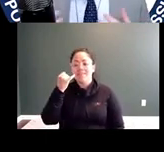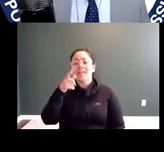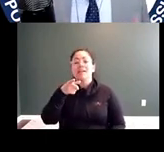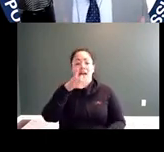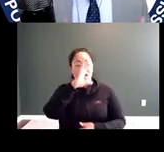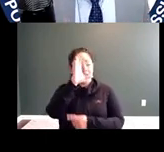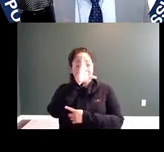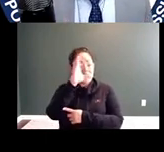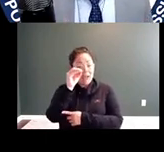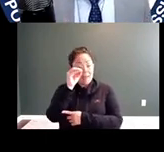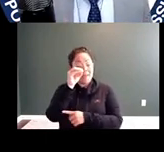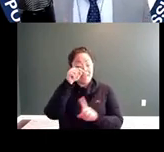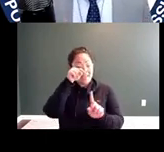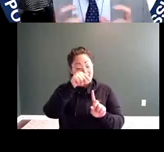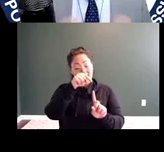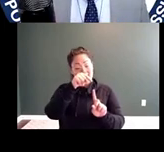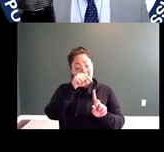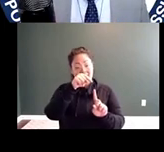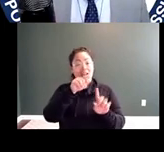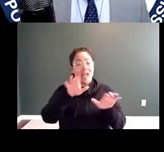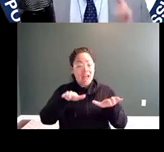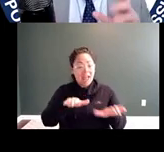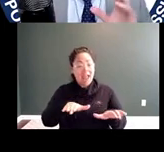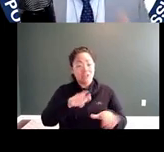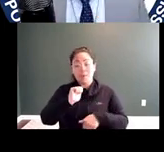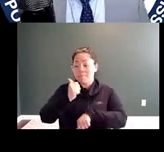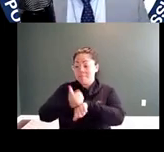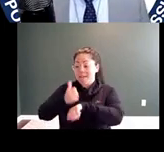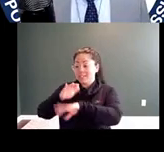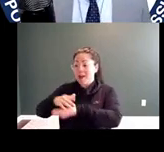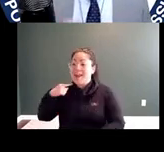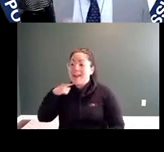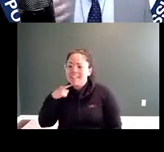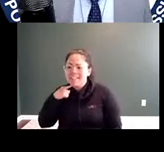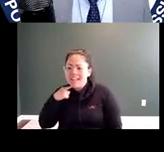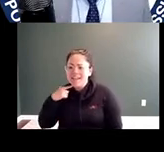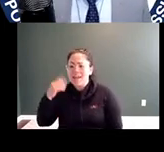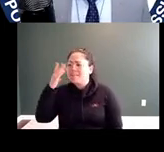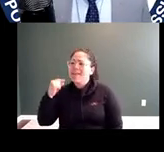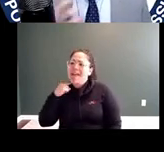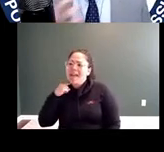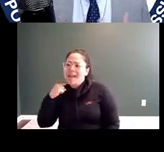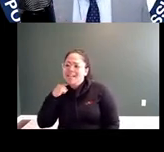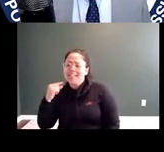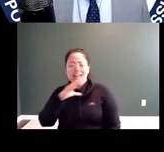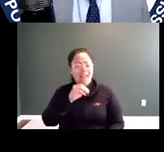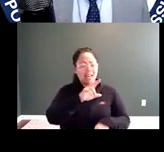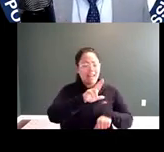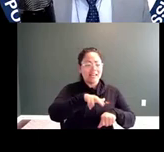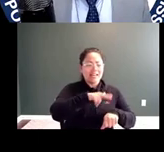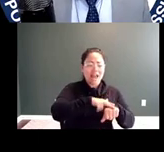based on accent, they really need to be careful because accent and national origin is really kind of intertwined.